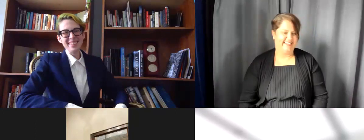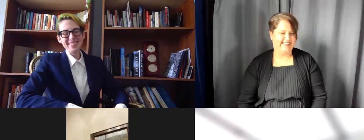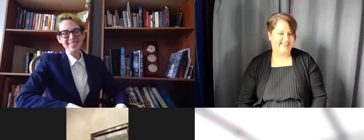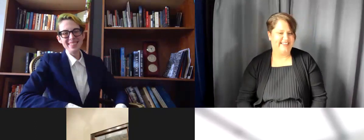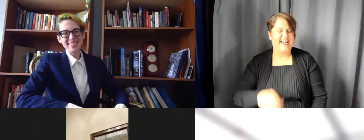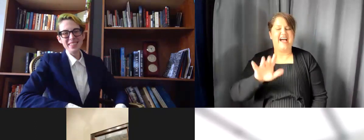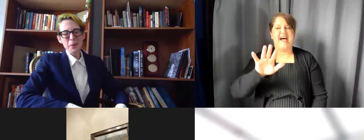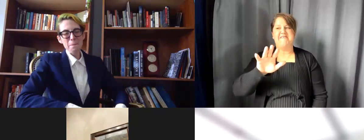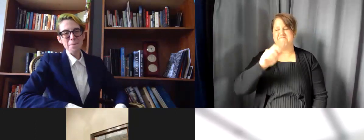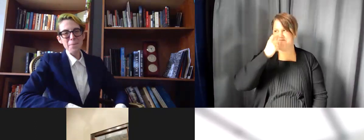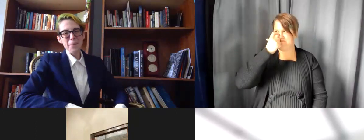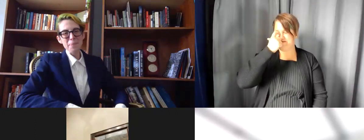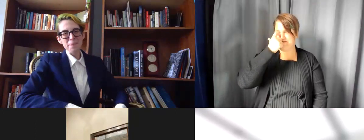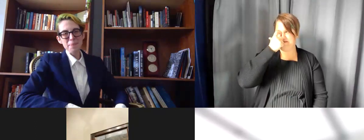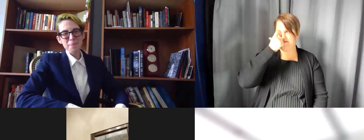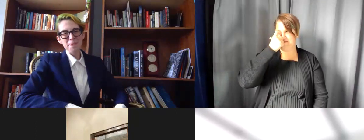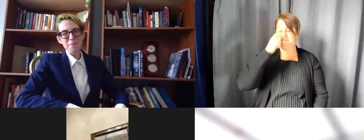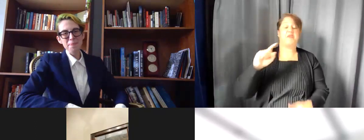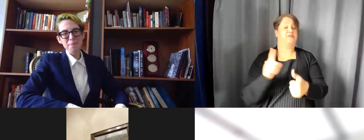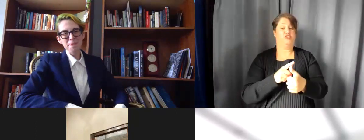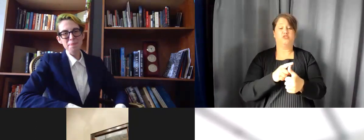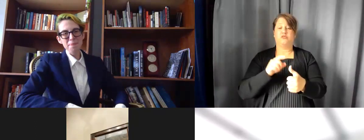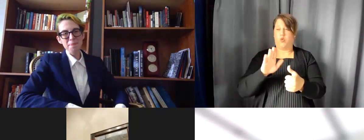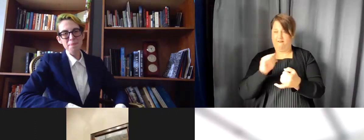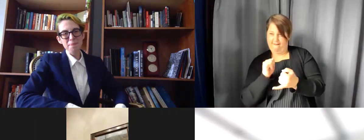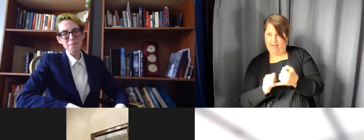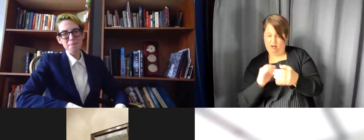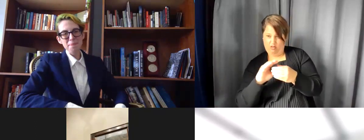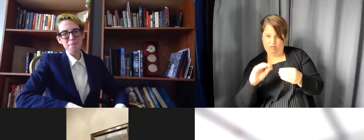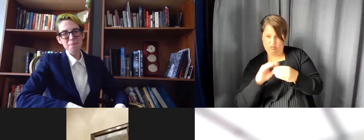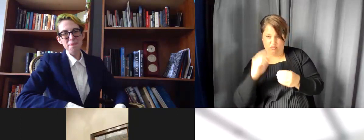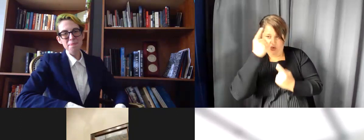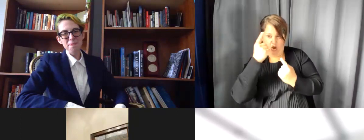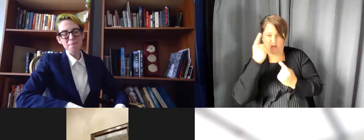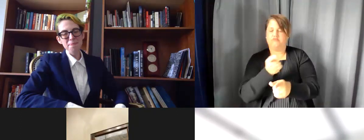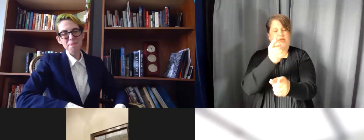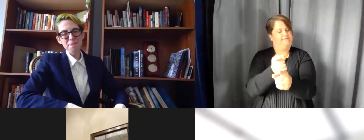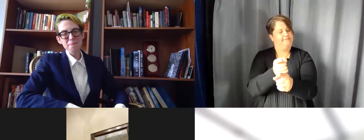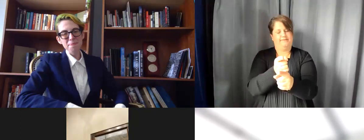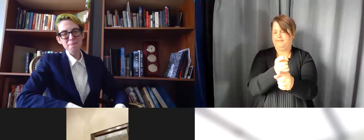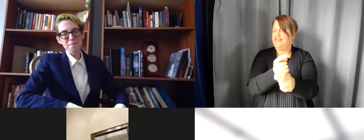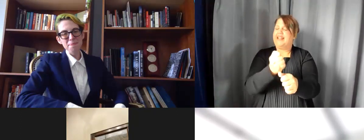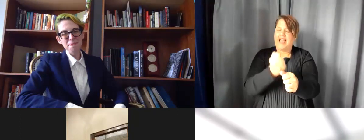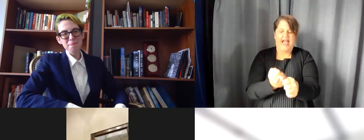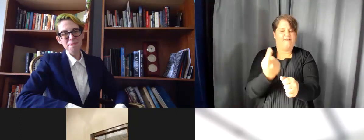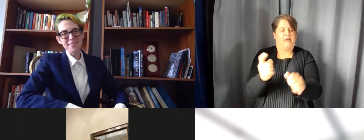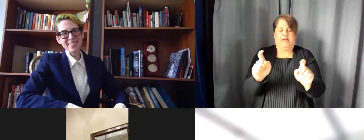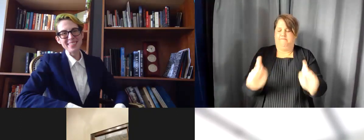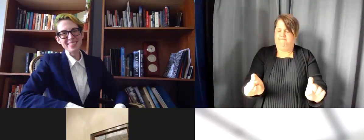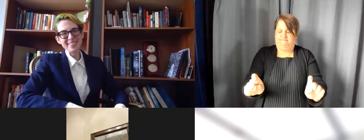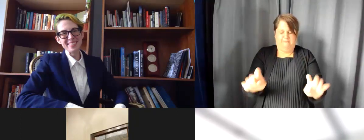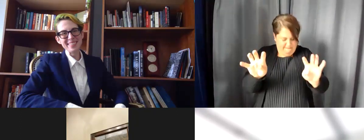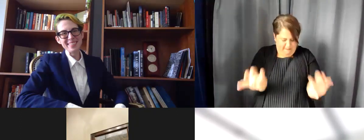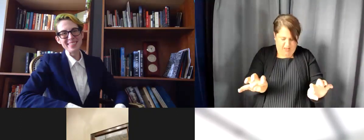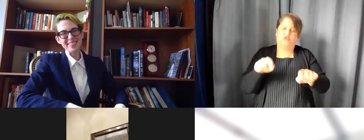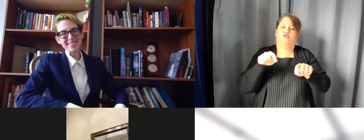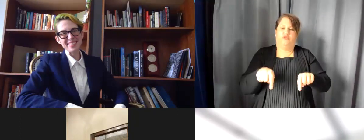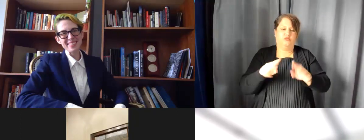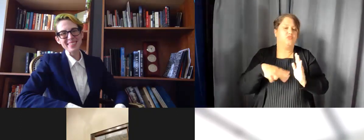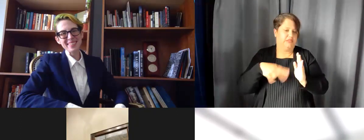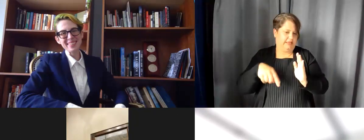Grace: that first and foremost, your closing thoughts were very great about that. Everyone needs to read this book also, just